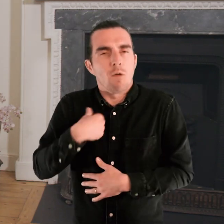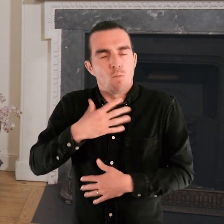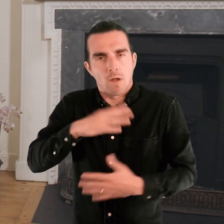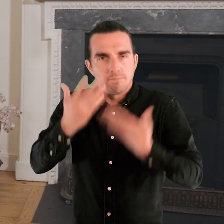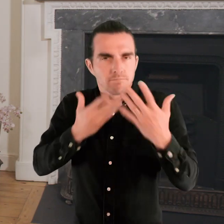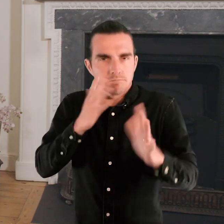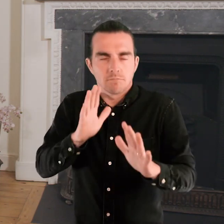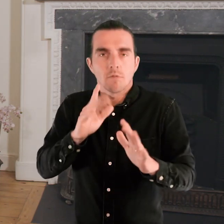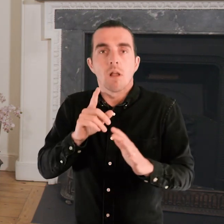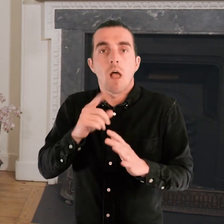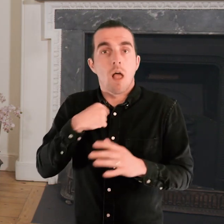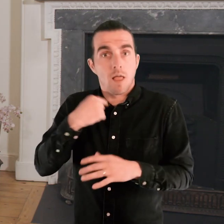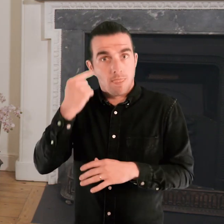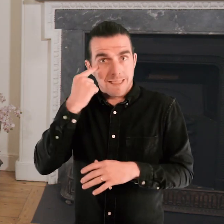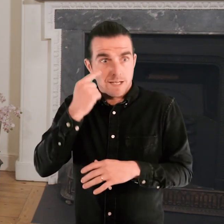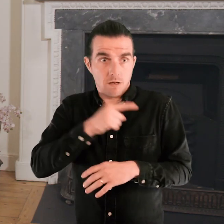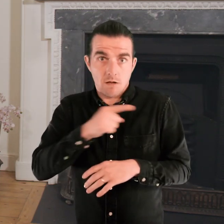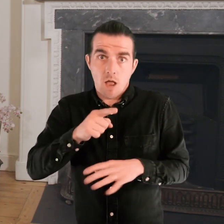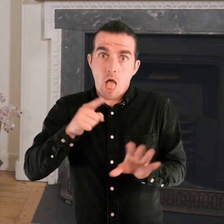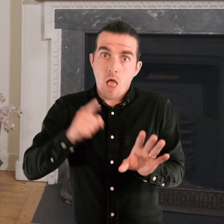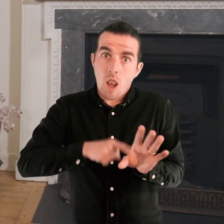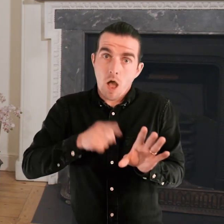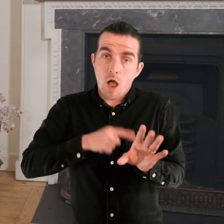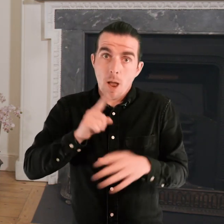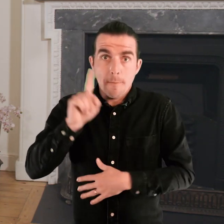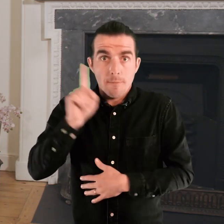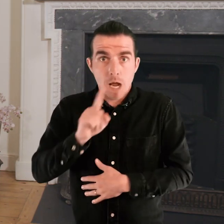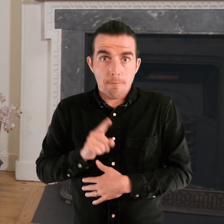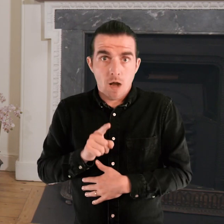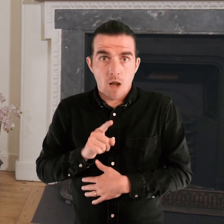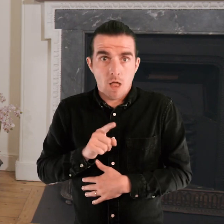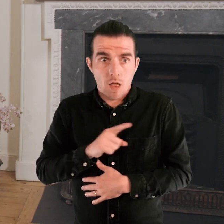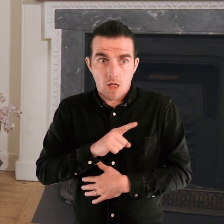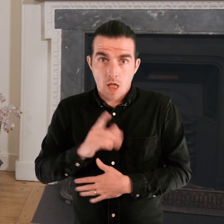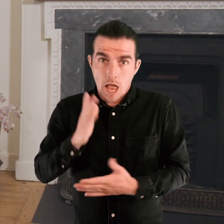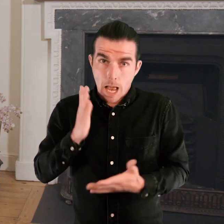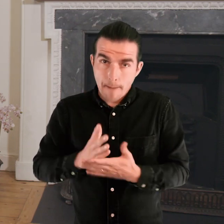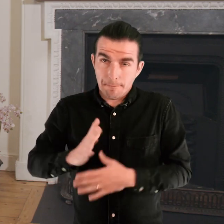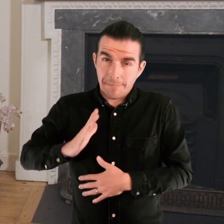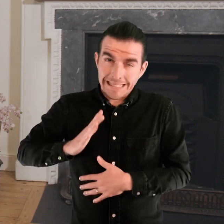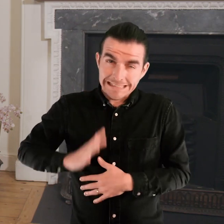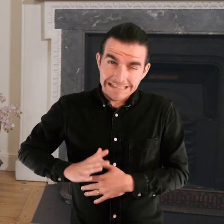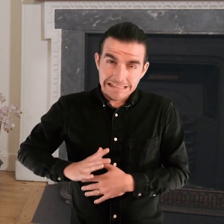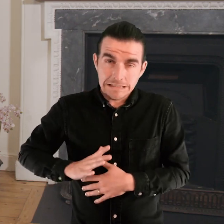I don’t think that the younger generation really needs a safety net.